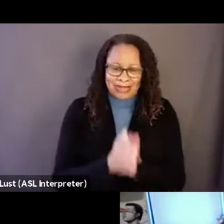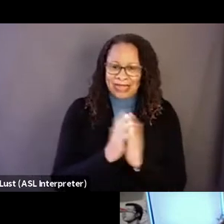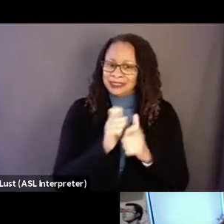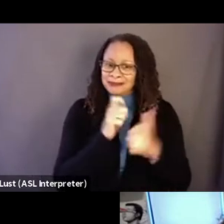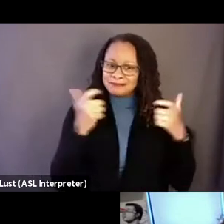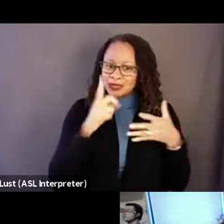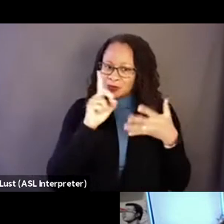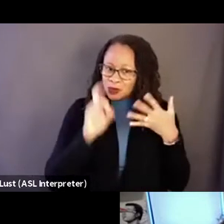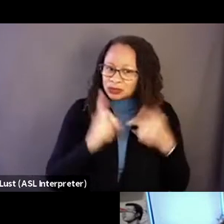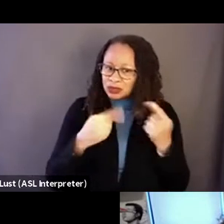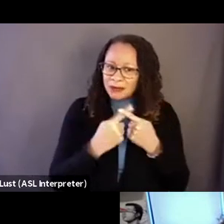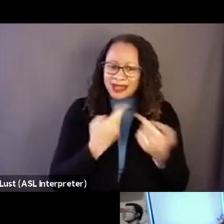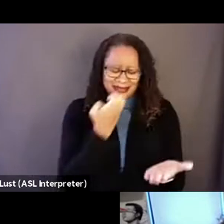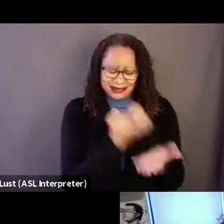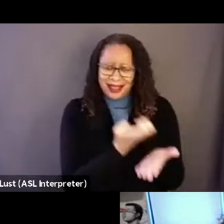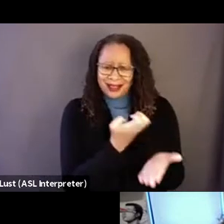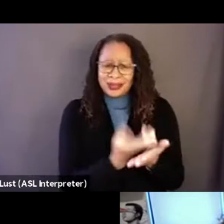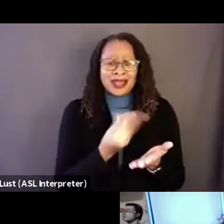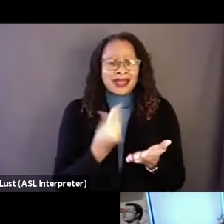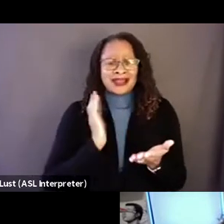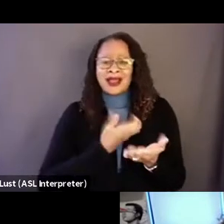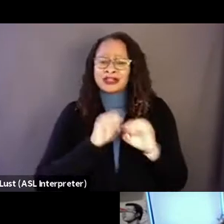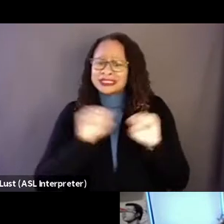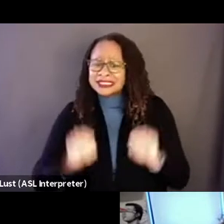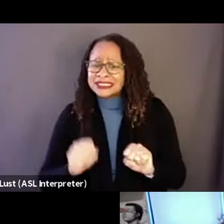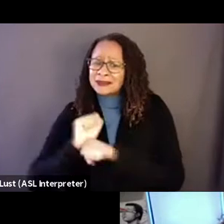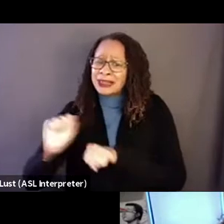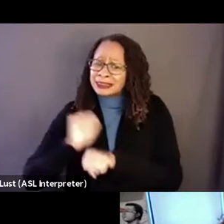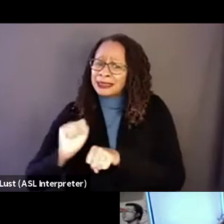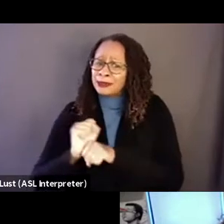about our economy and our systems and labor in the US,